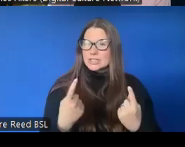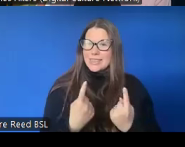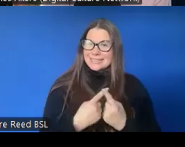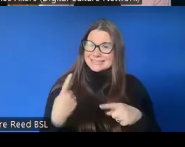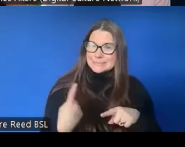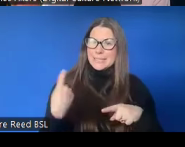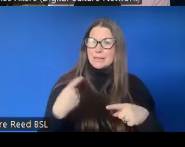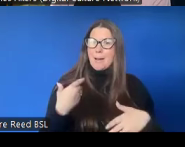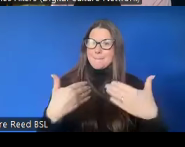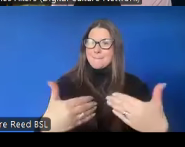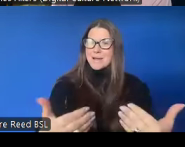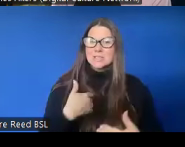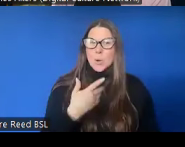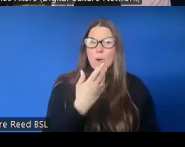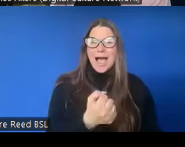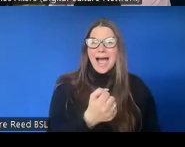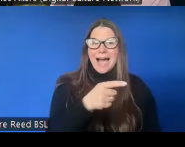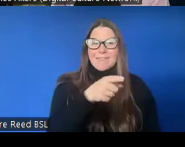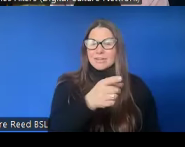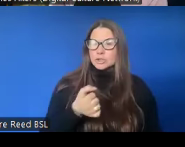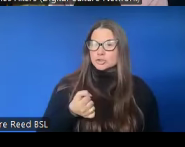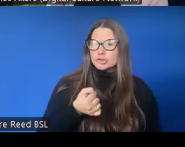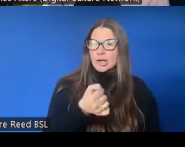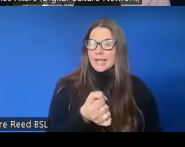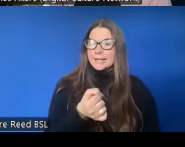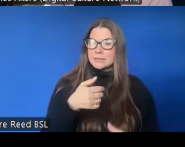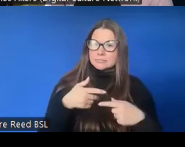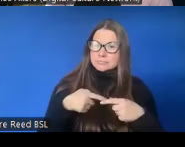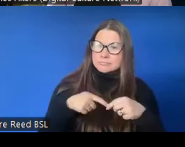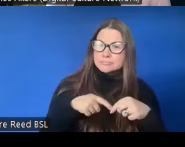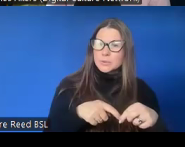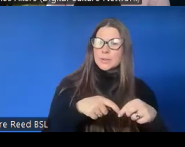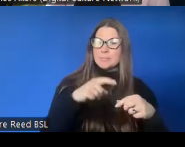but then we've got this steam-powered monstrosity pulling this along.